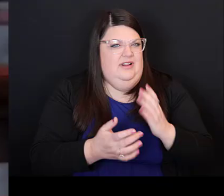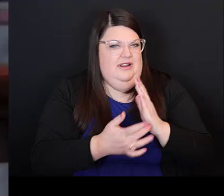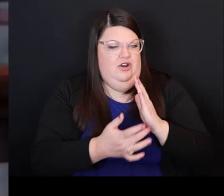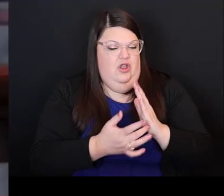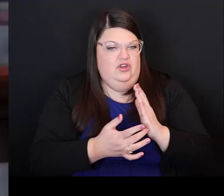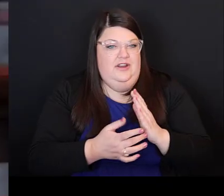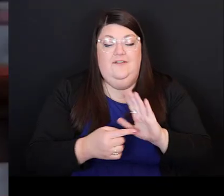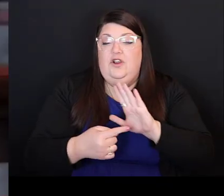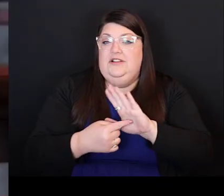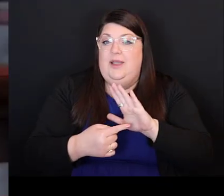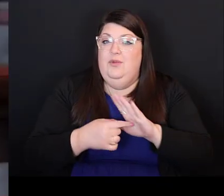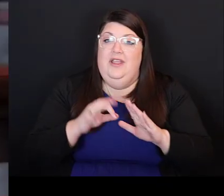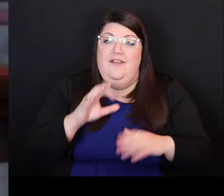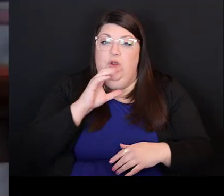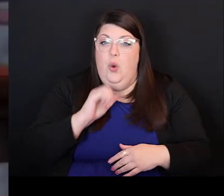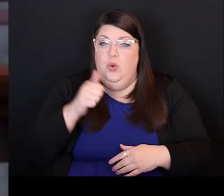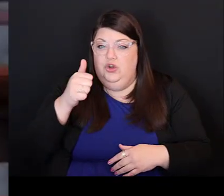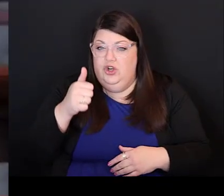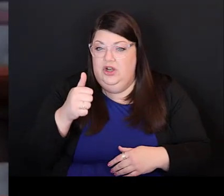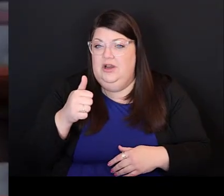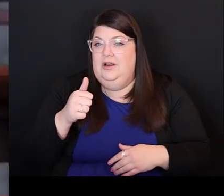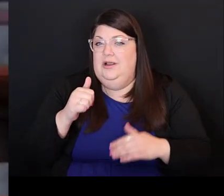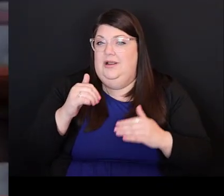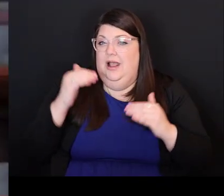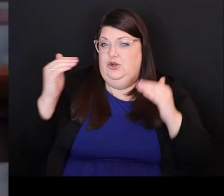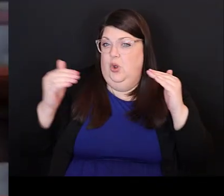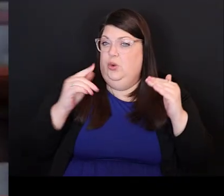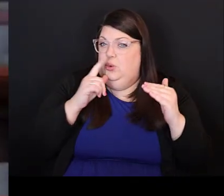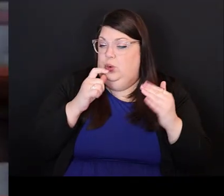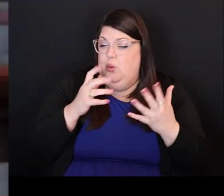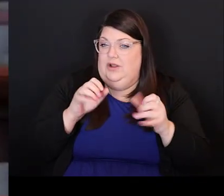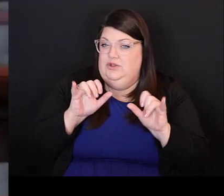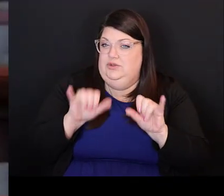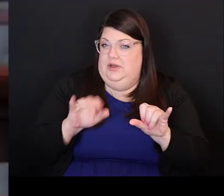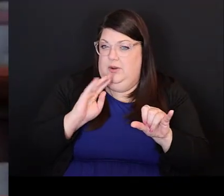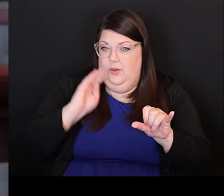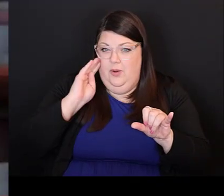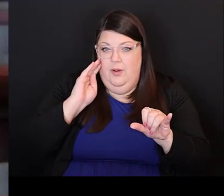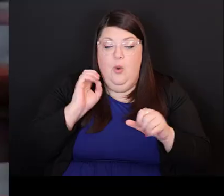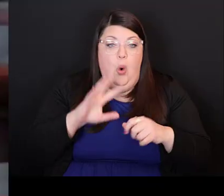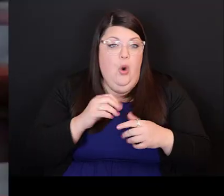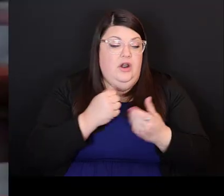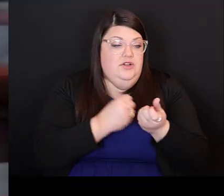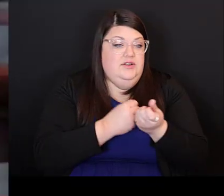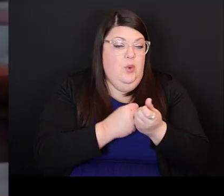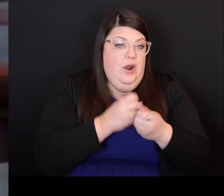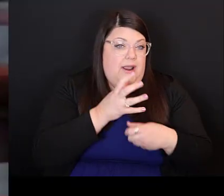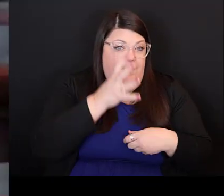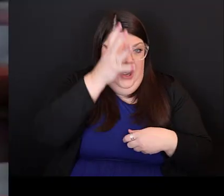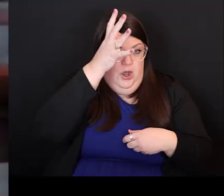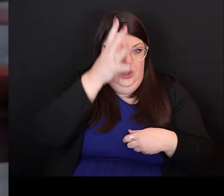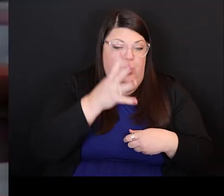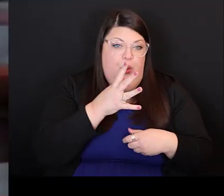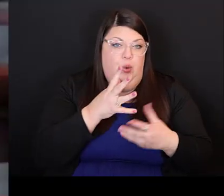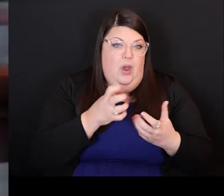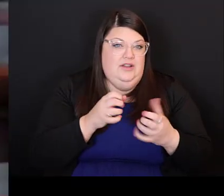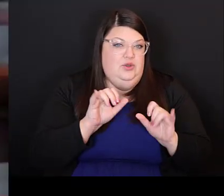For example, let's say you're an adult, older adult aging in place, or you're supporting a parent aging in place.